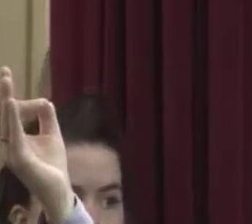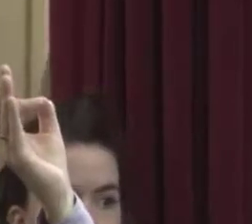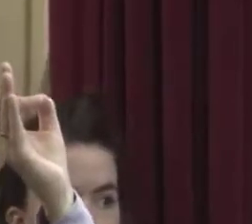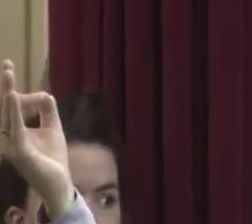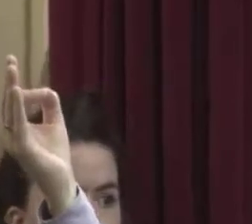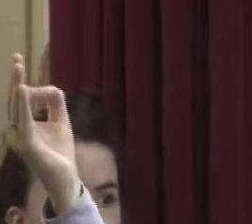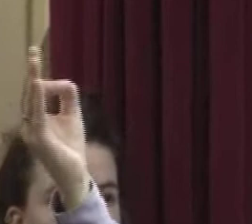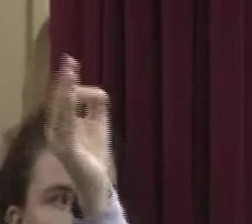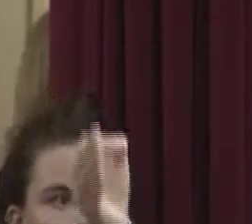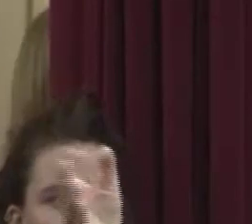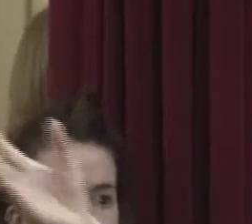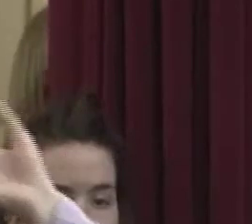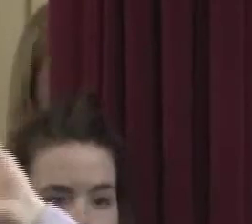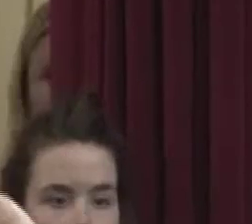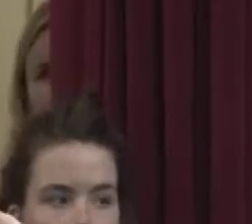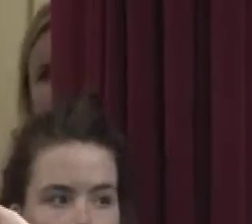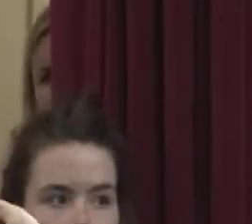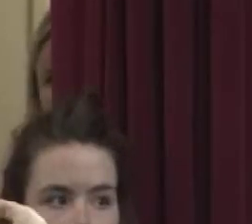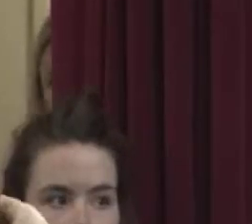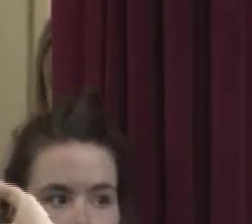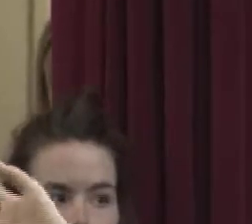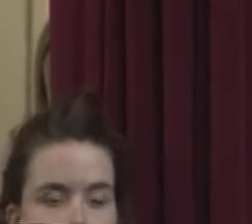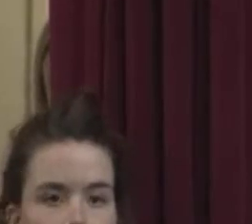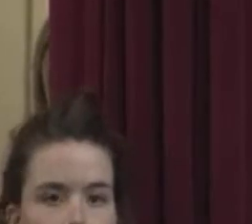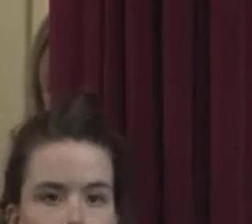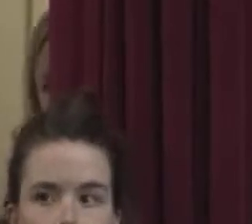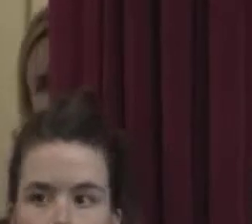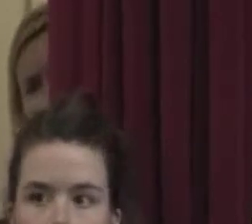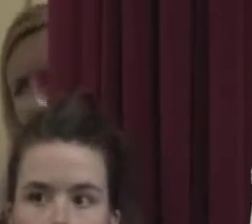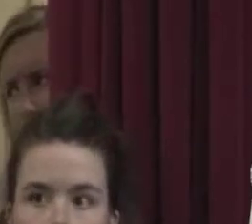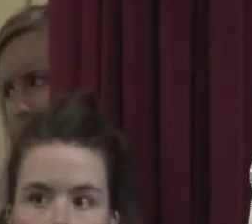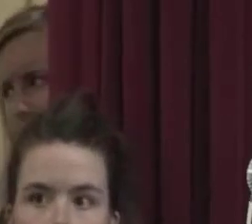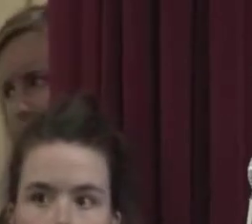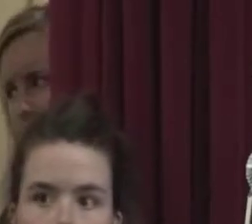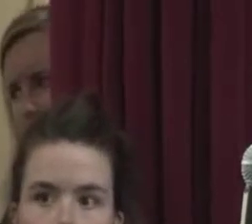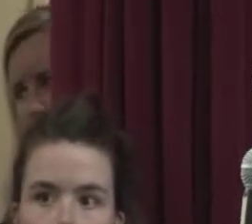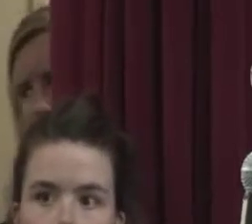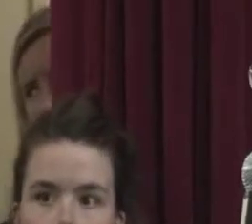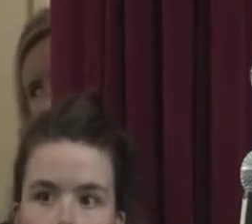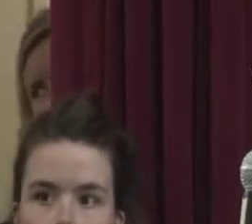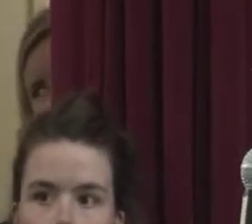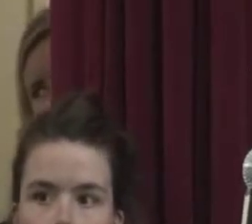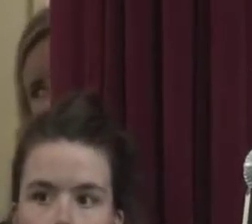Or should I just disappear and maybe, ah, my cancer comes back